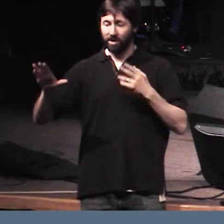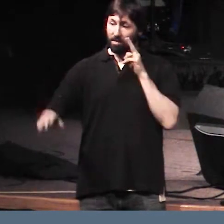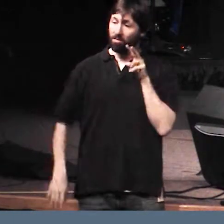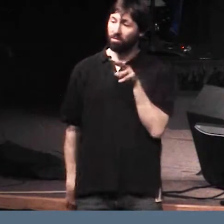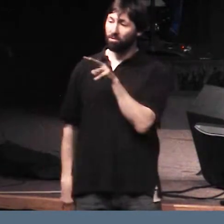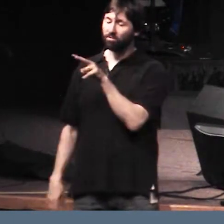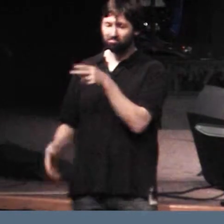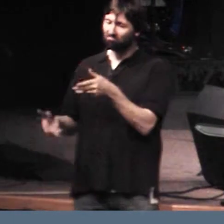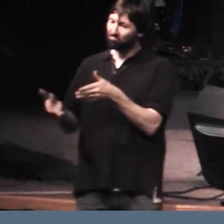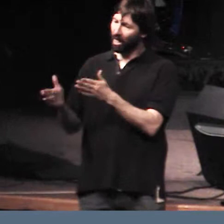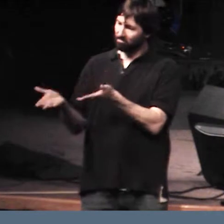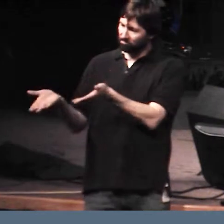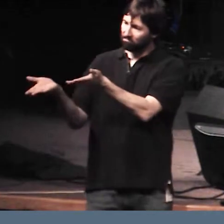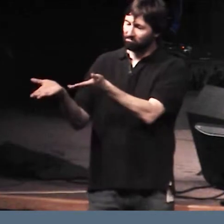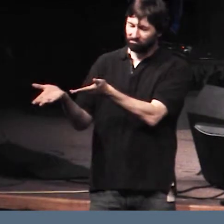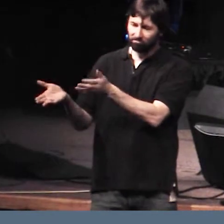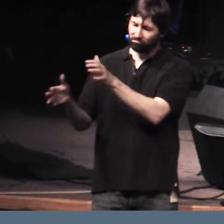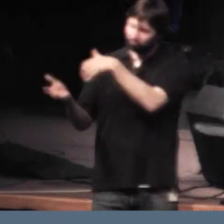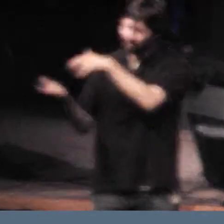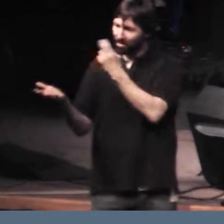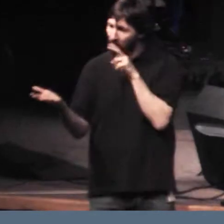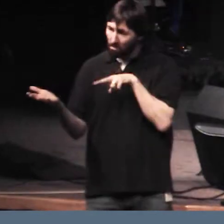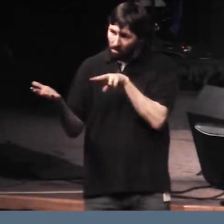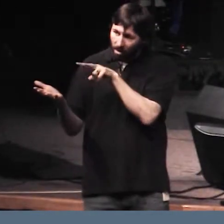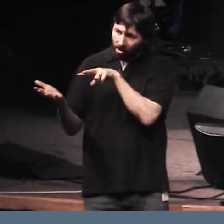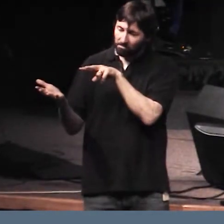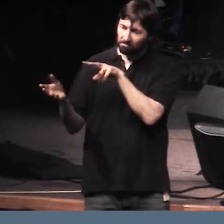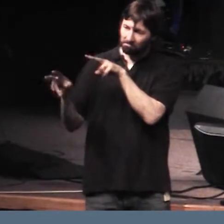he allows her to glean in the field in fact he kinda watches for a while